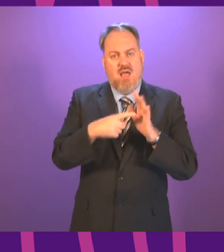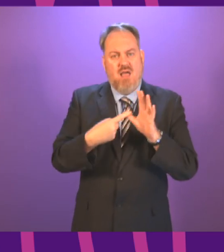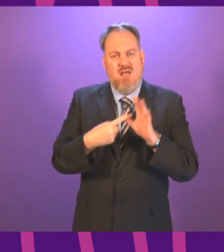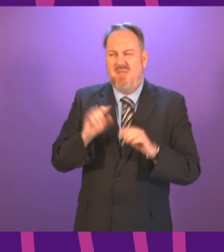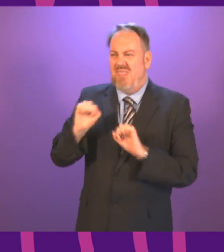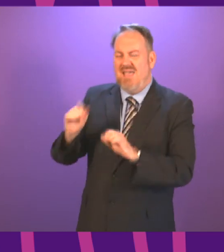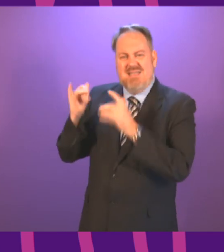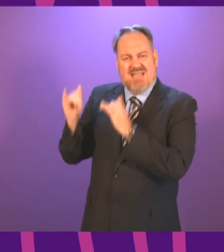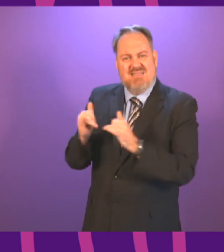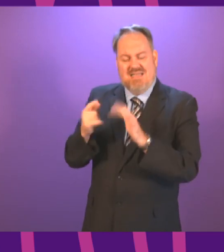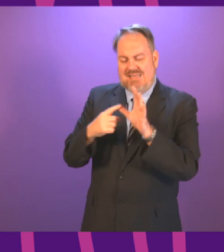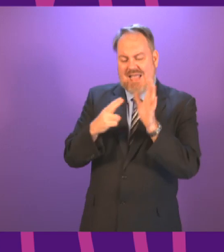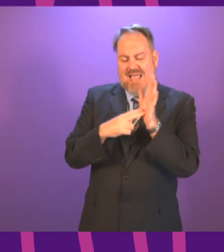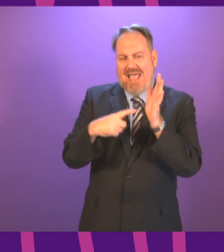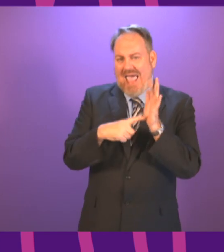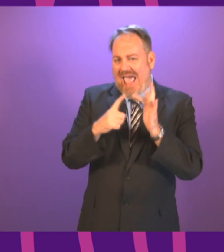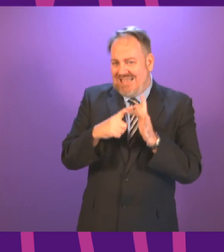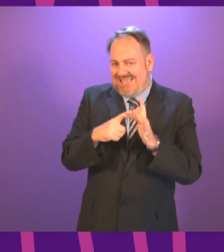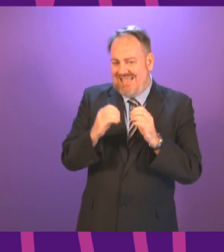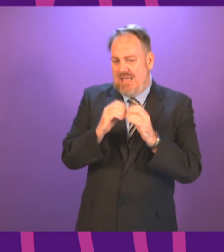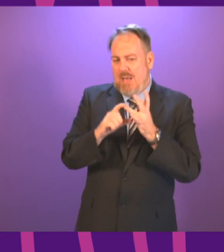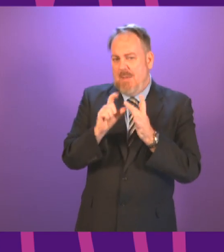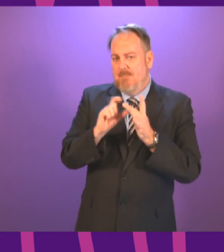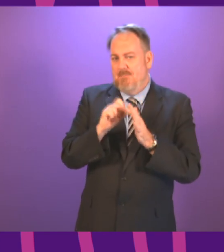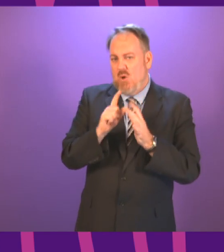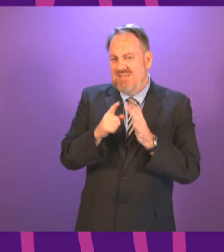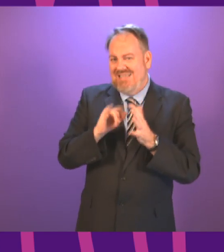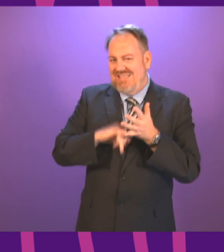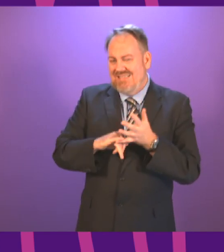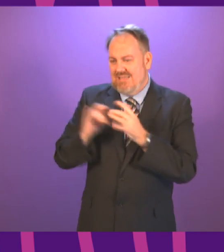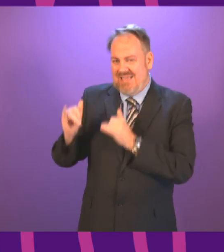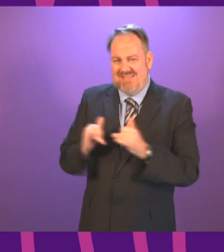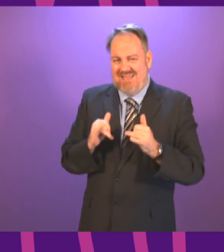understand that I am, it is doing antibody testing. Frankly, the judgment of my clinical